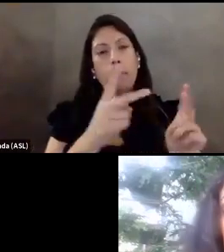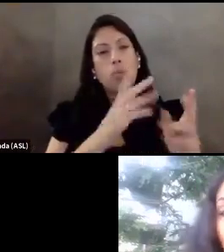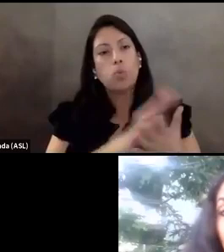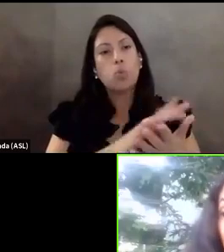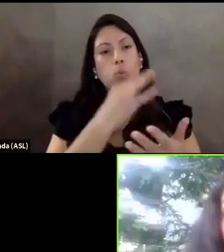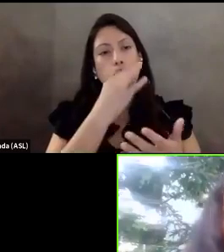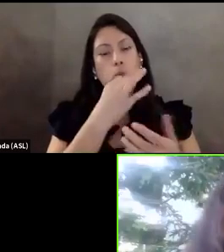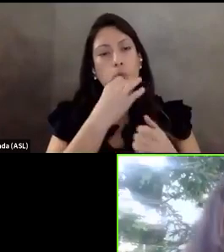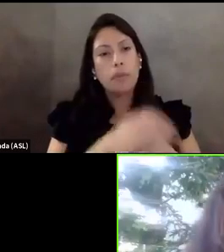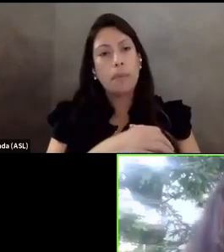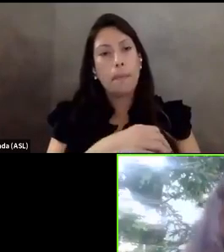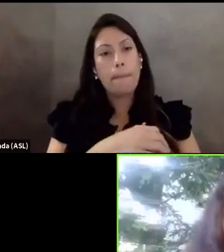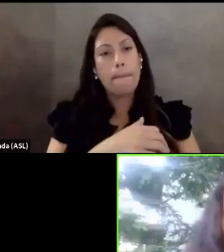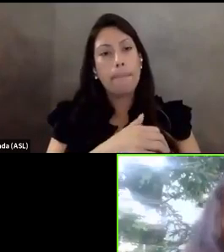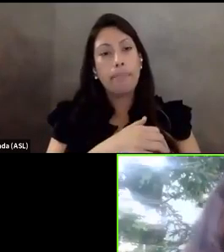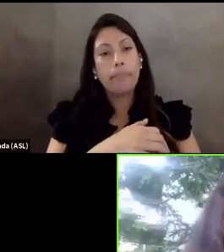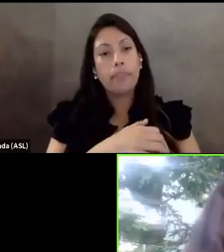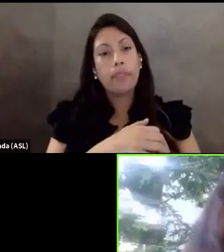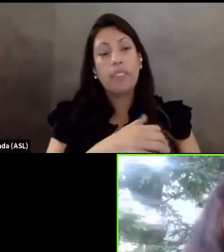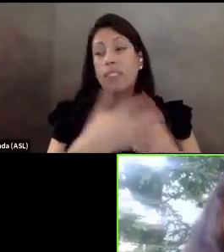Yeah, I mean, we really want to get our